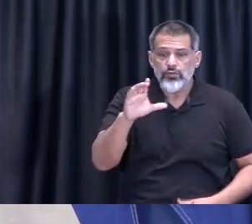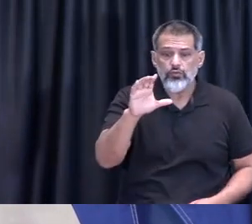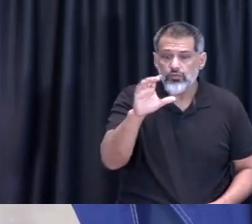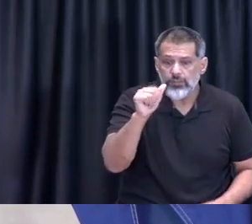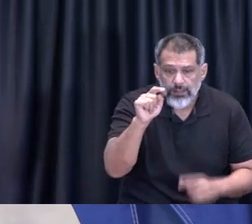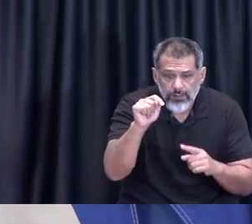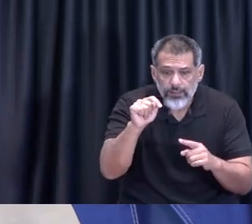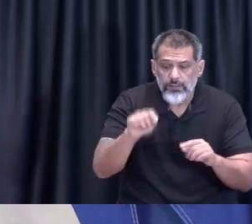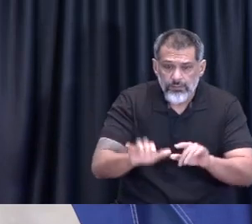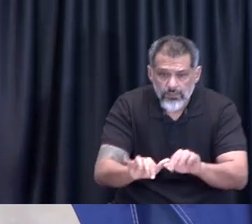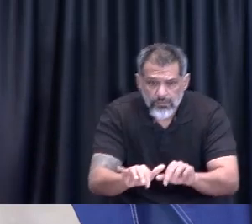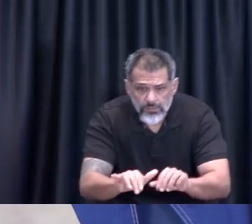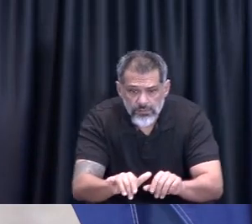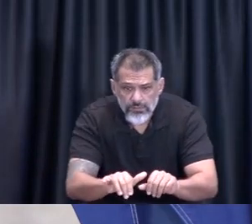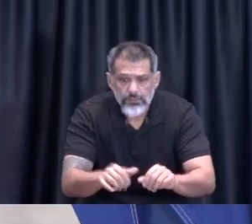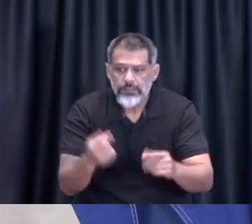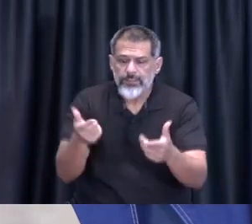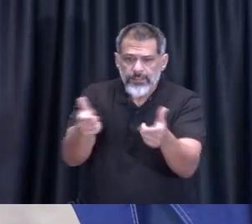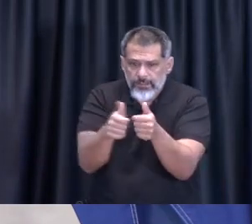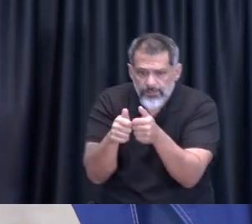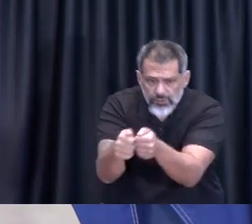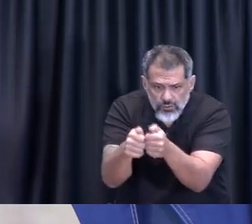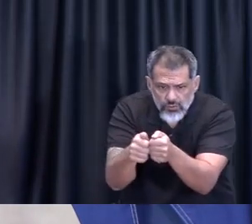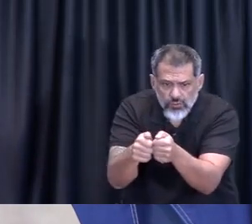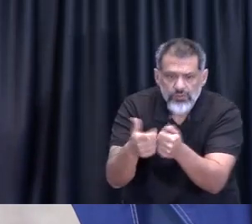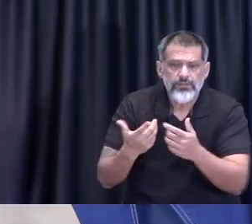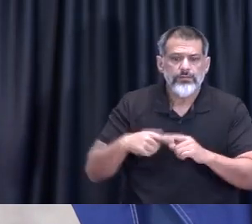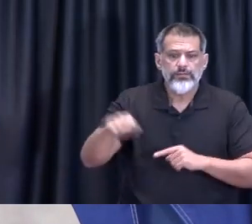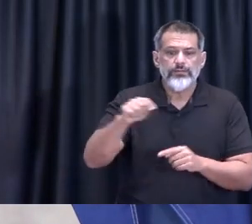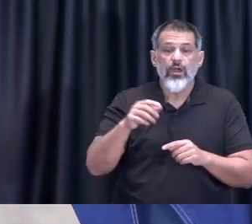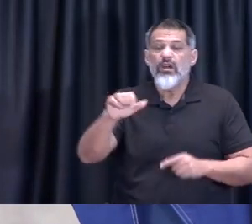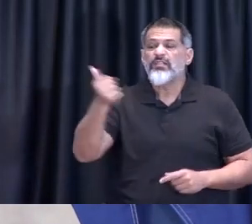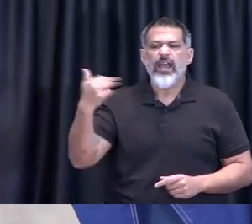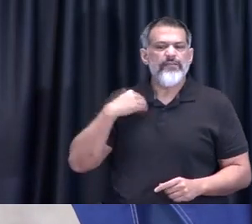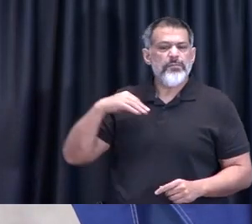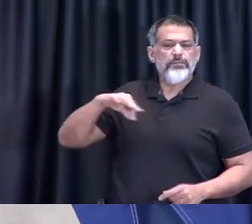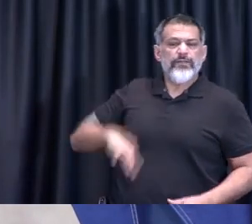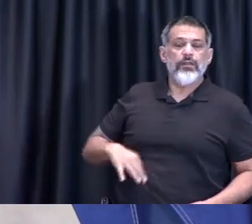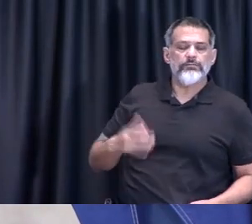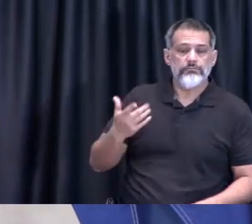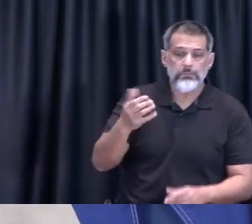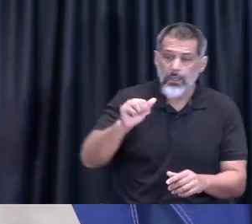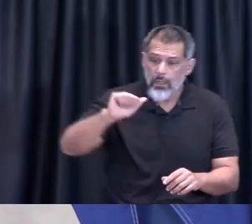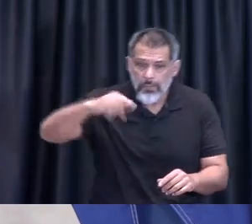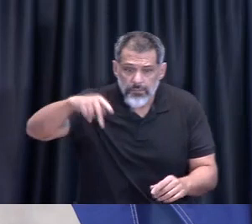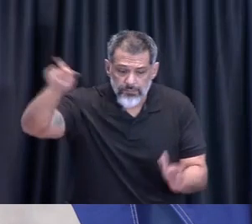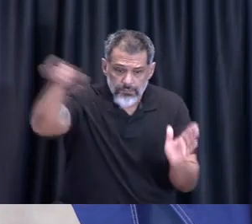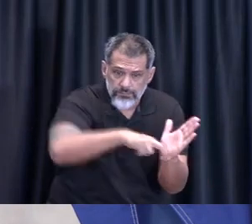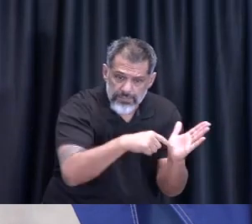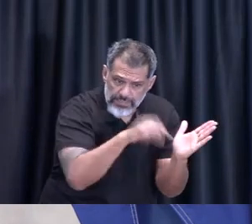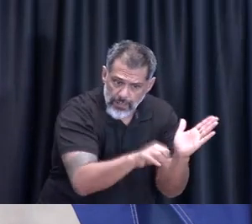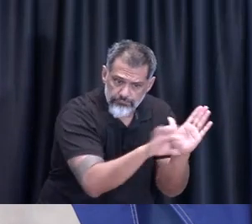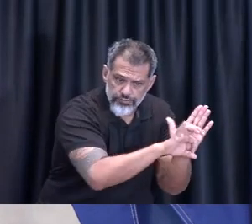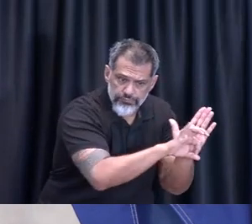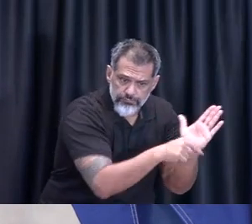features like that. There are other extra benefits as well that come with using your mobile device. For instance, you can use your device's